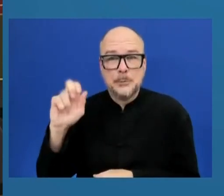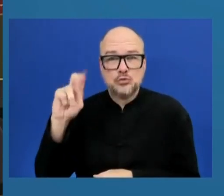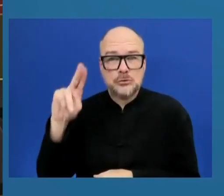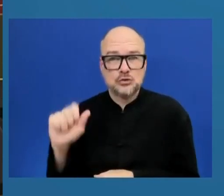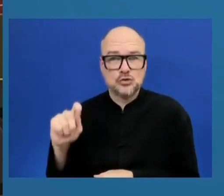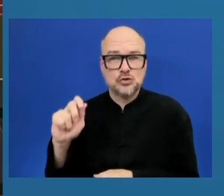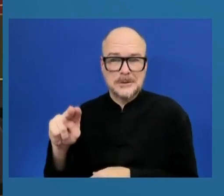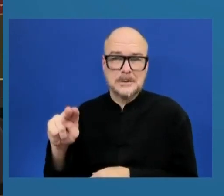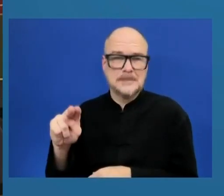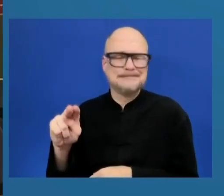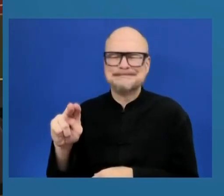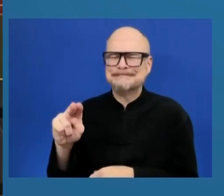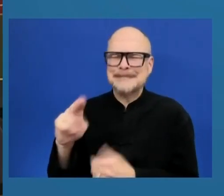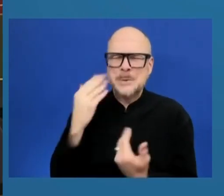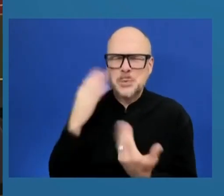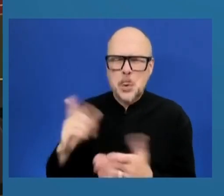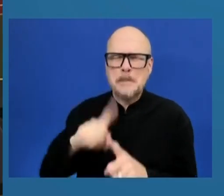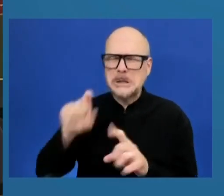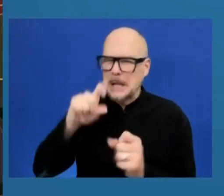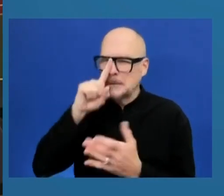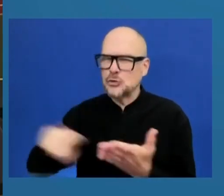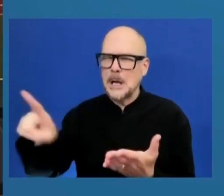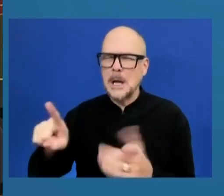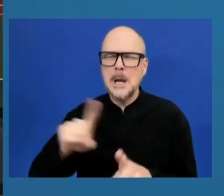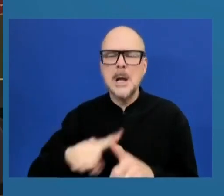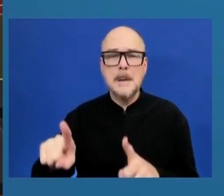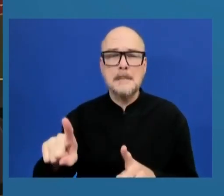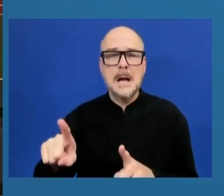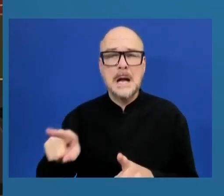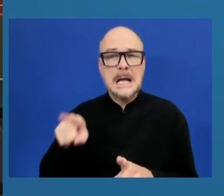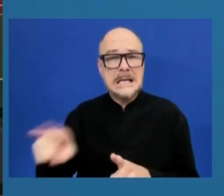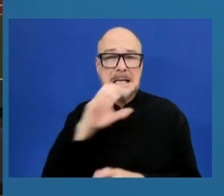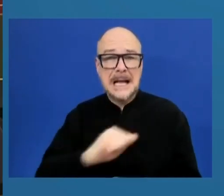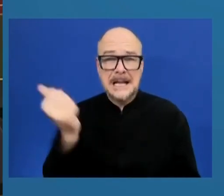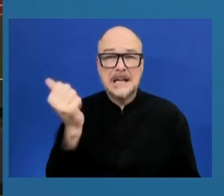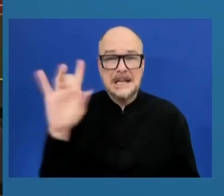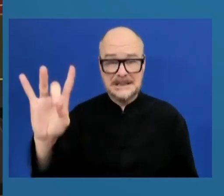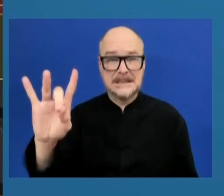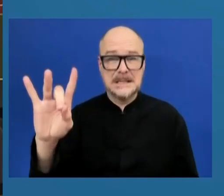but we did stop that from ever happening again because he was 18 years old when he went out and bought